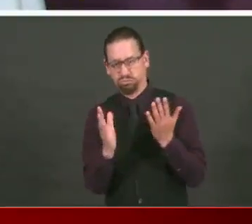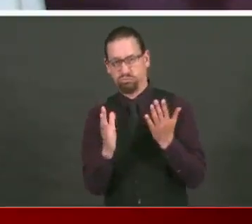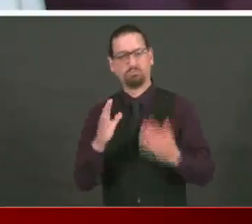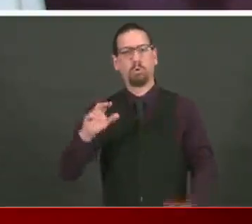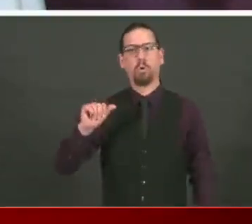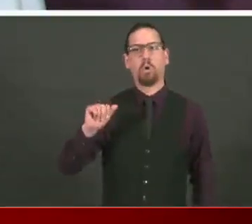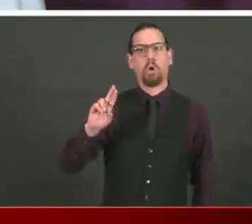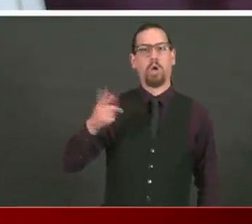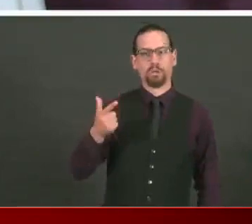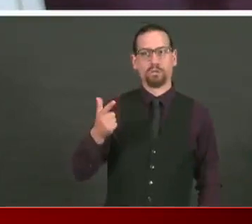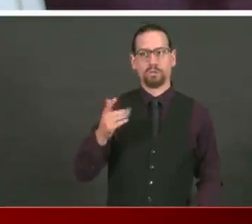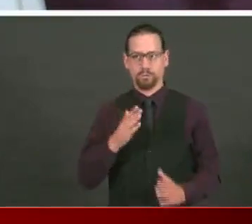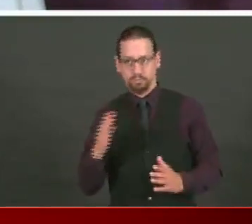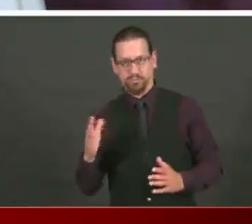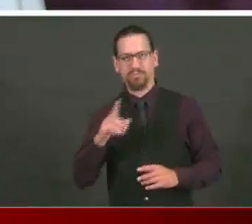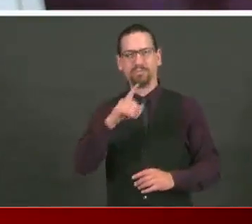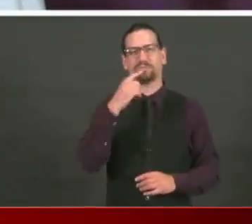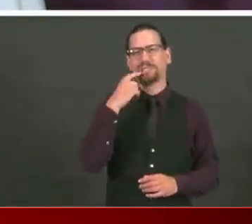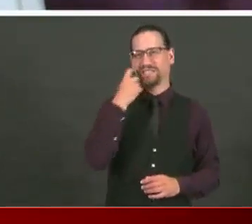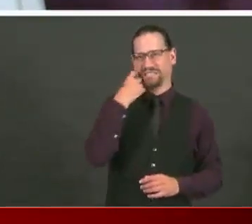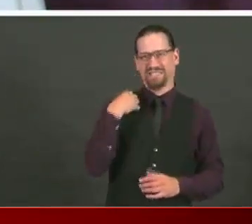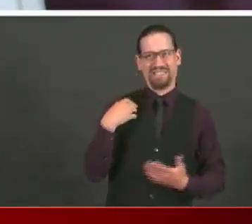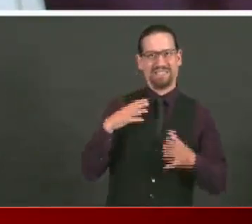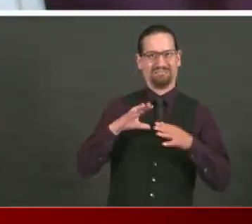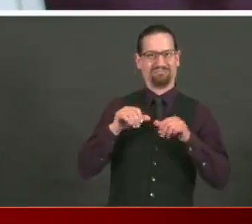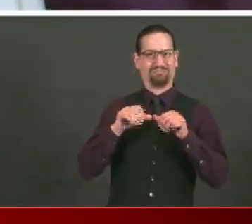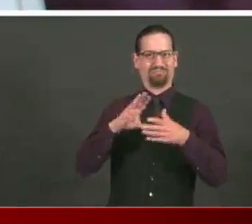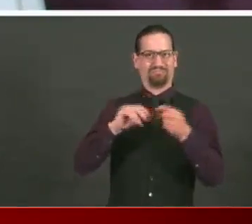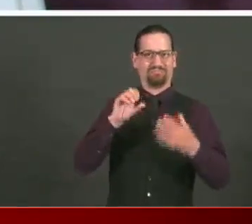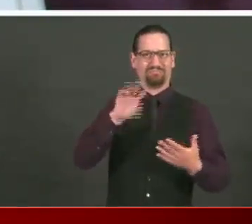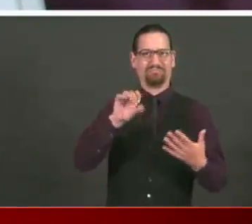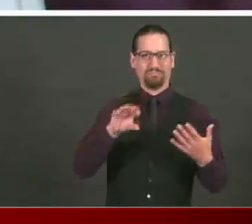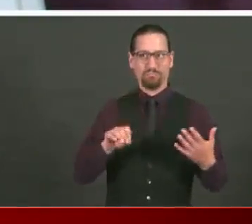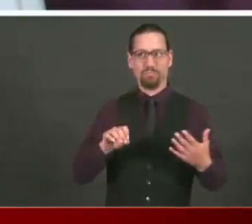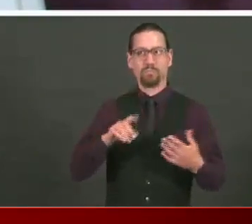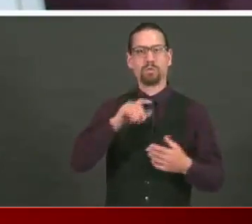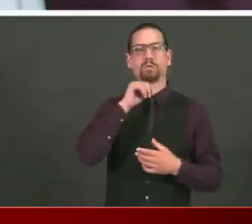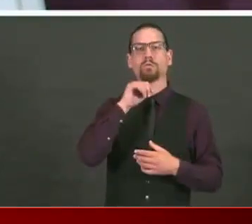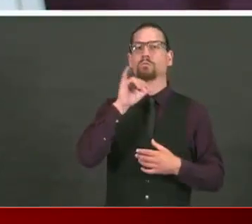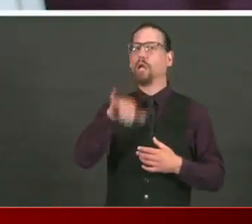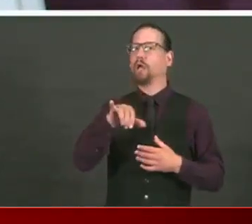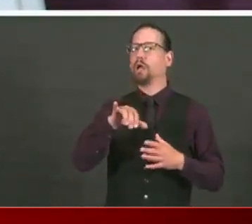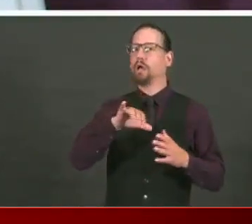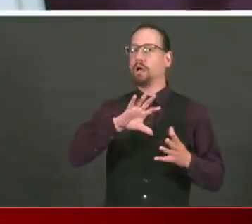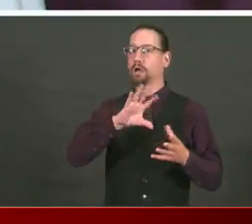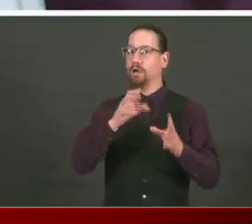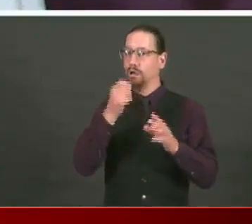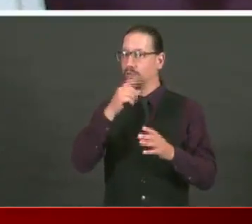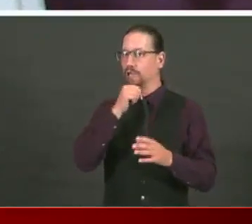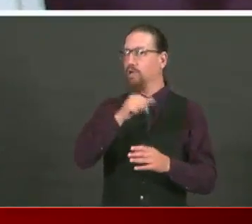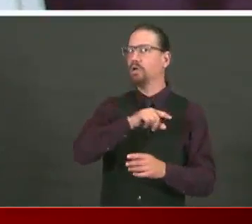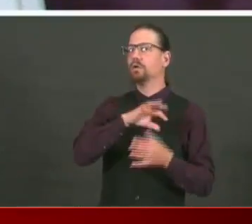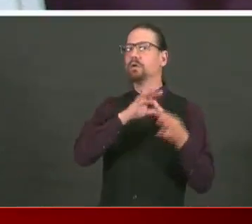IT DOES NOT PERTAIN TO 2020 ONE SCHOOL YEAR FOR INTERSCHOLASTIC SPORTS. WE WILL BE LATER IN THE SUMMER